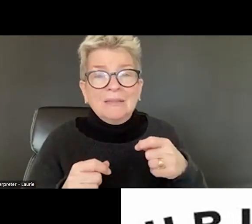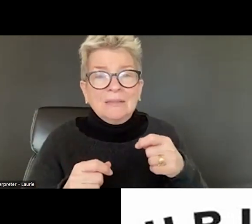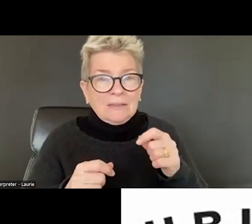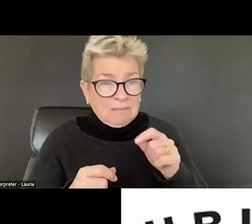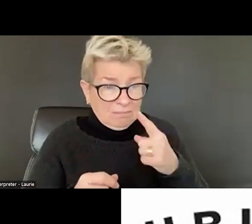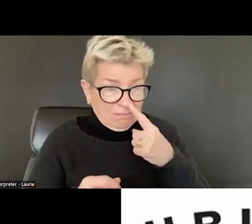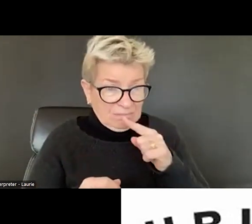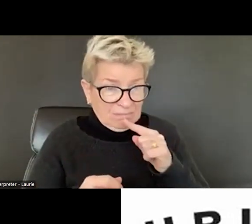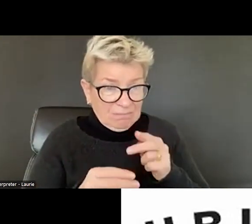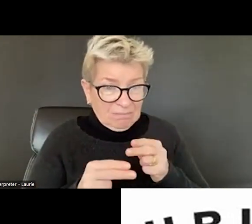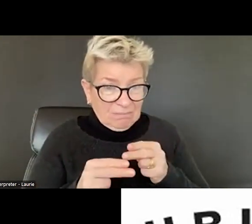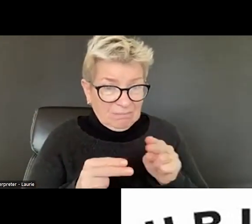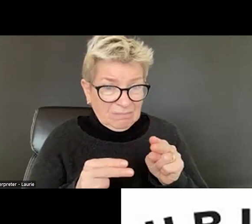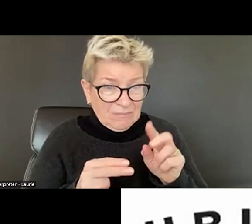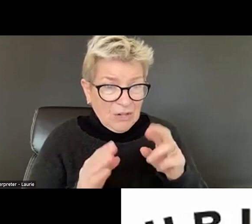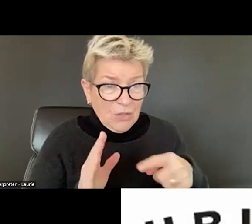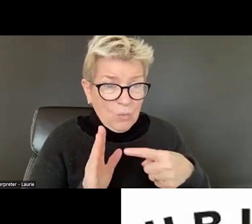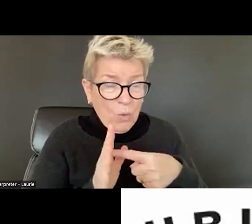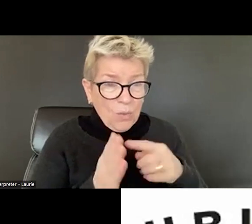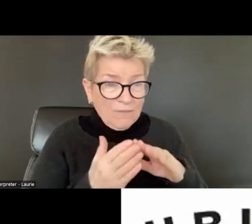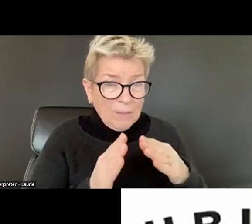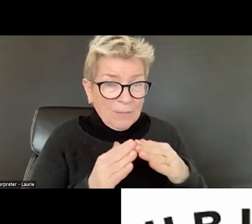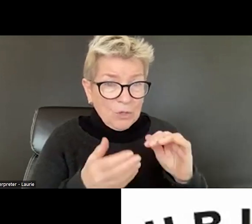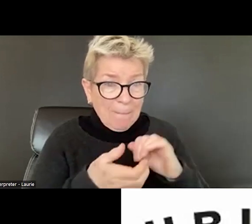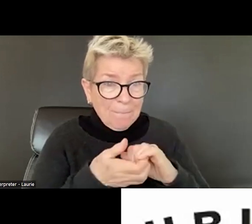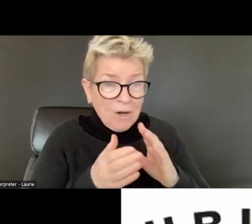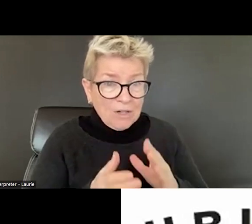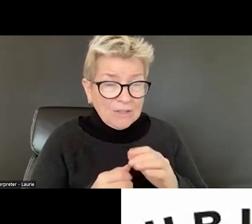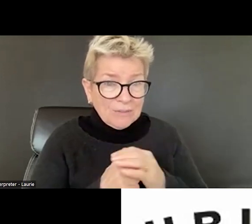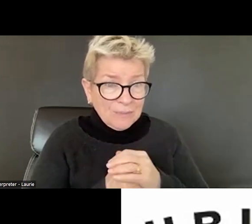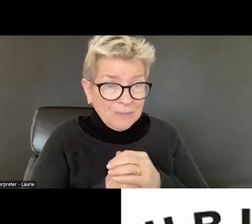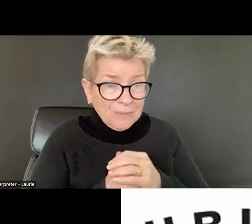briefly on the role of Community Partners in bringing some of this financial educate we had